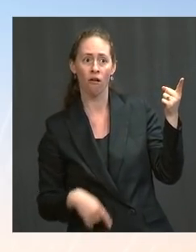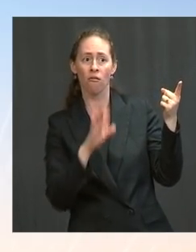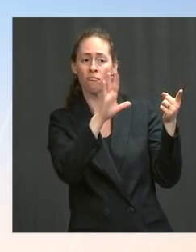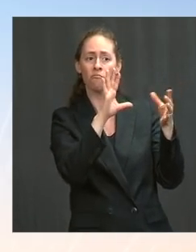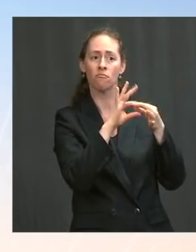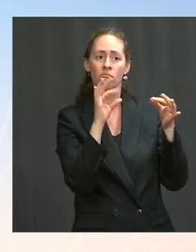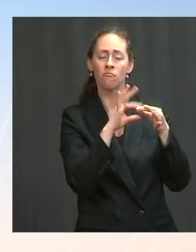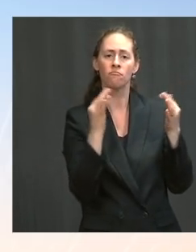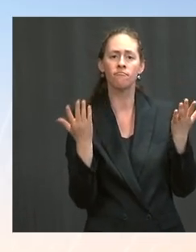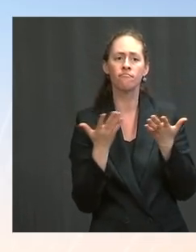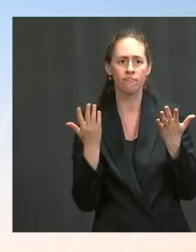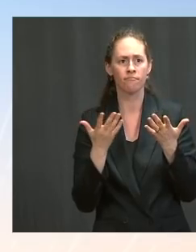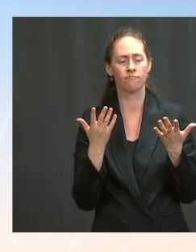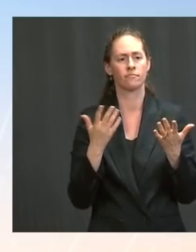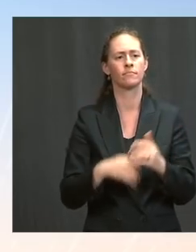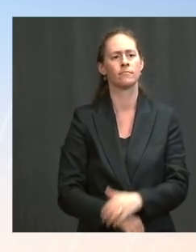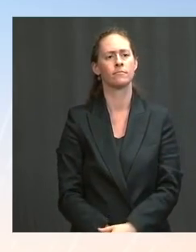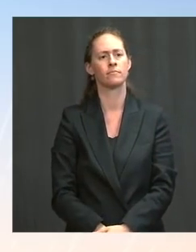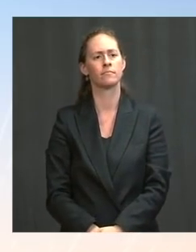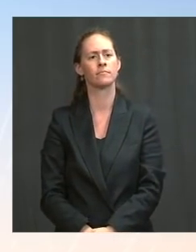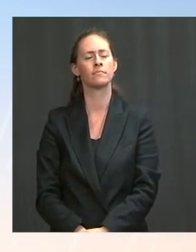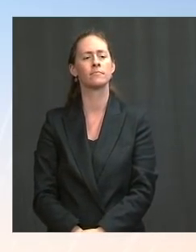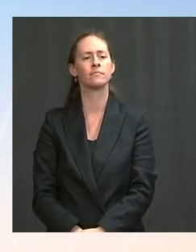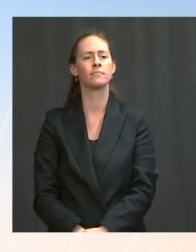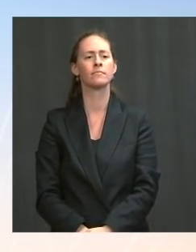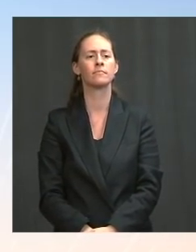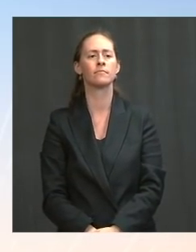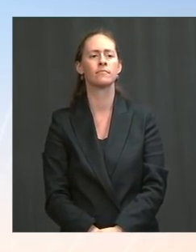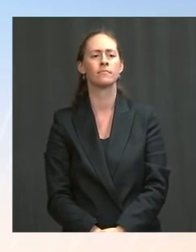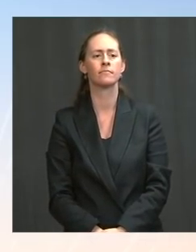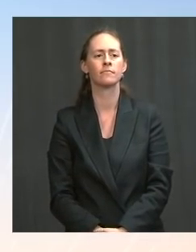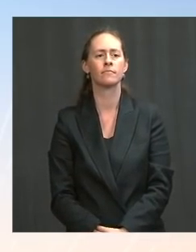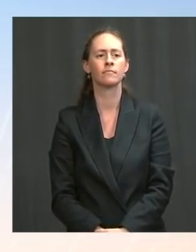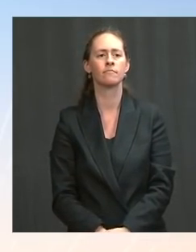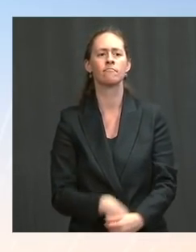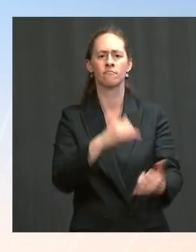to stop any form of official exchanges with Taiwan.